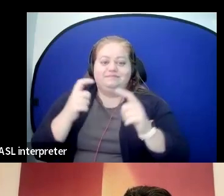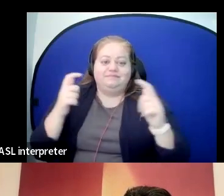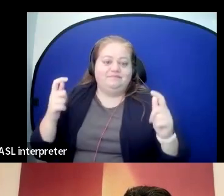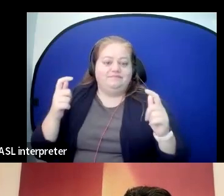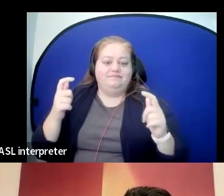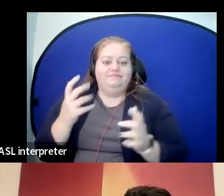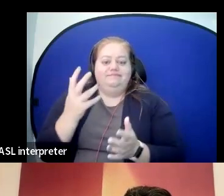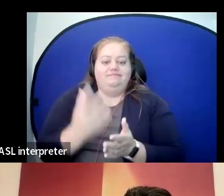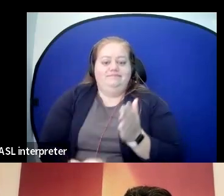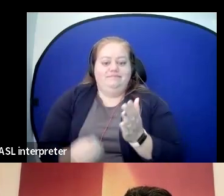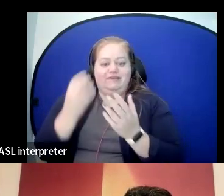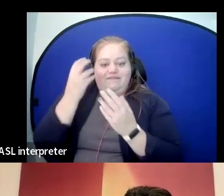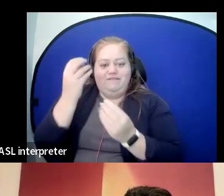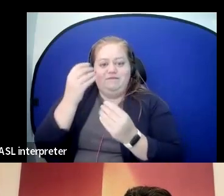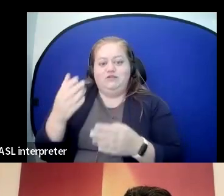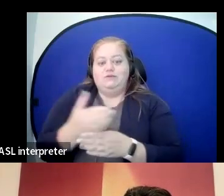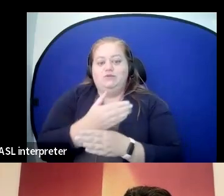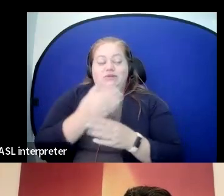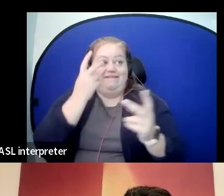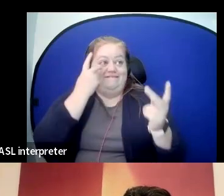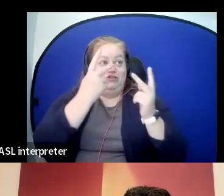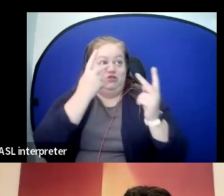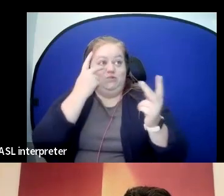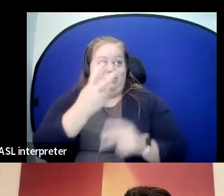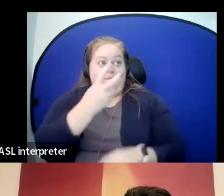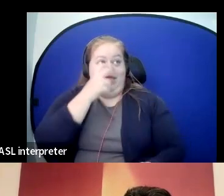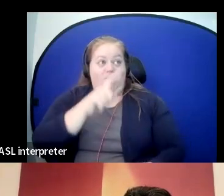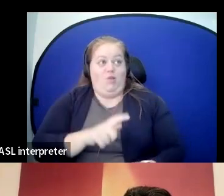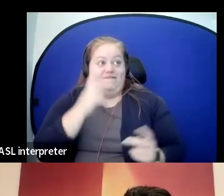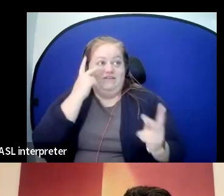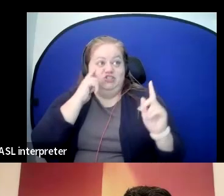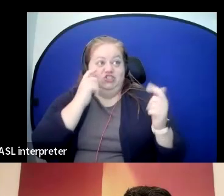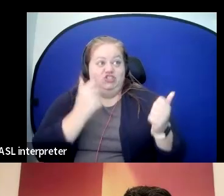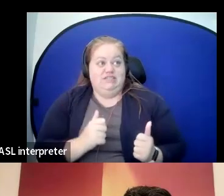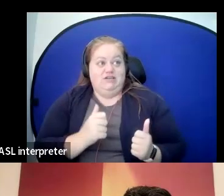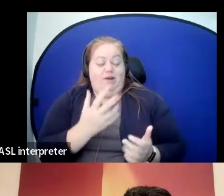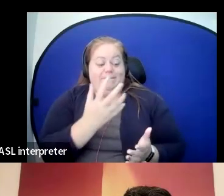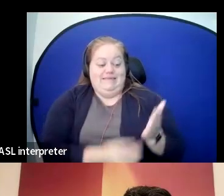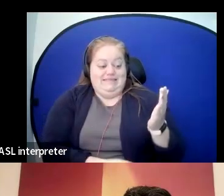between the visual information that blind and low vision people are missing and what sighted people can